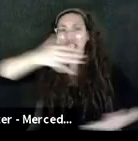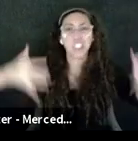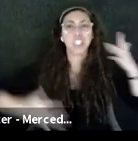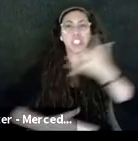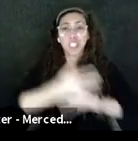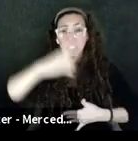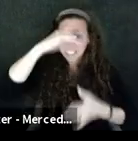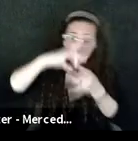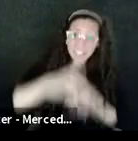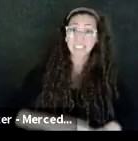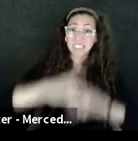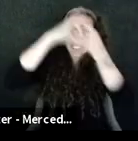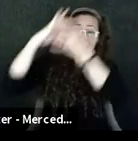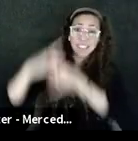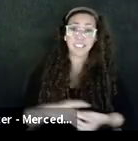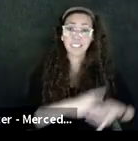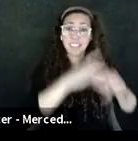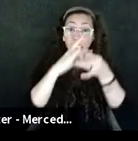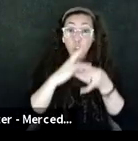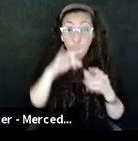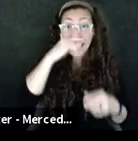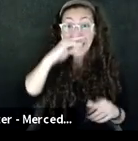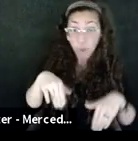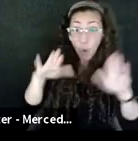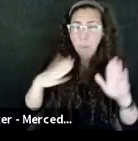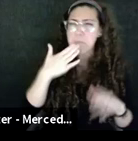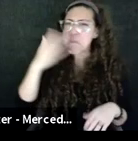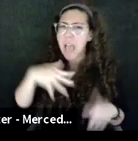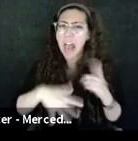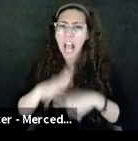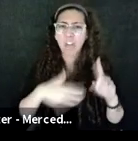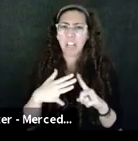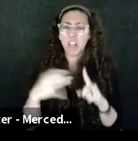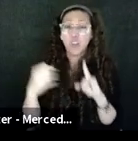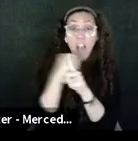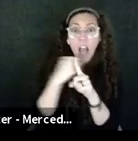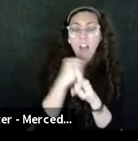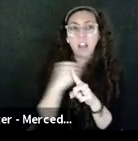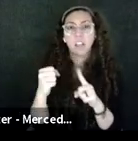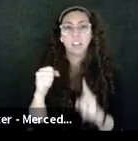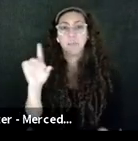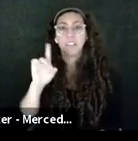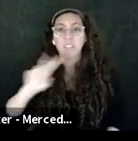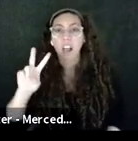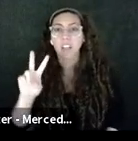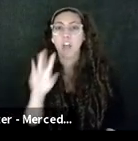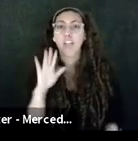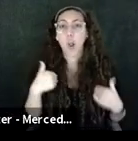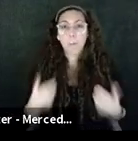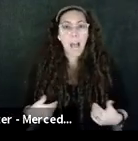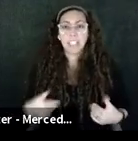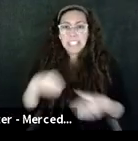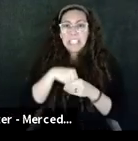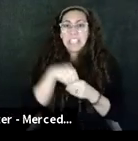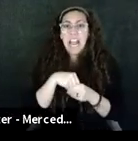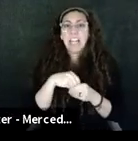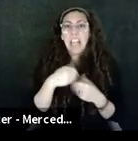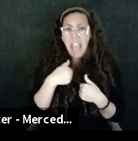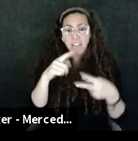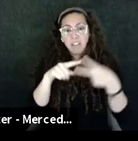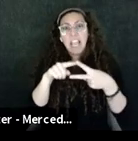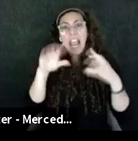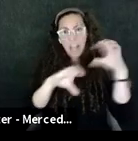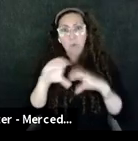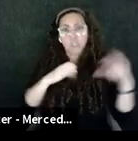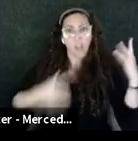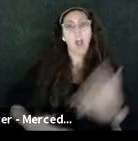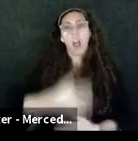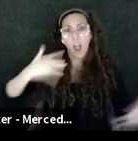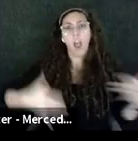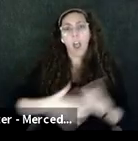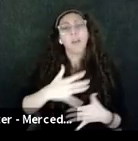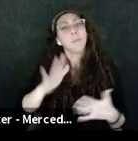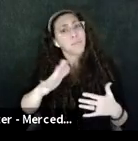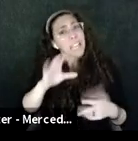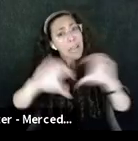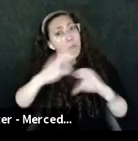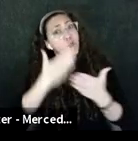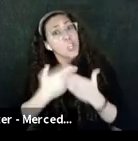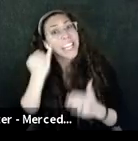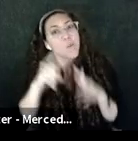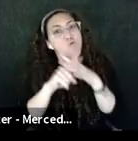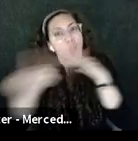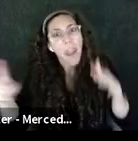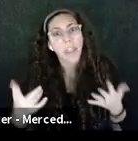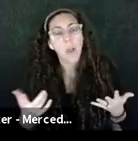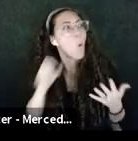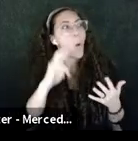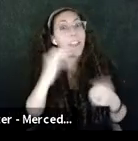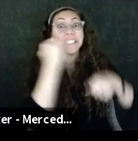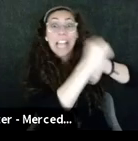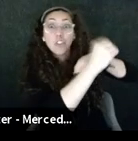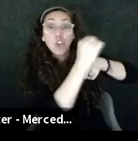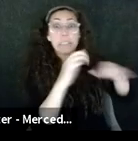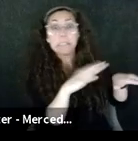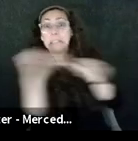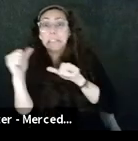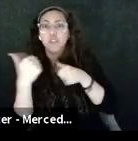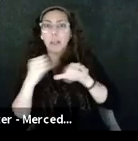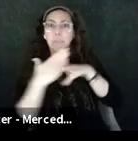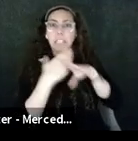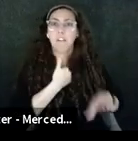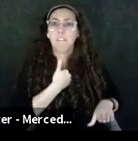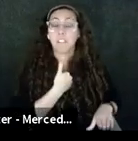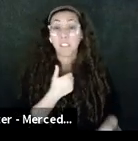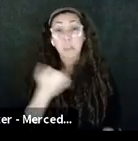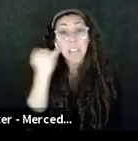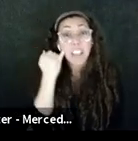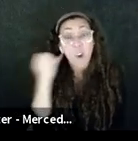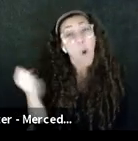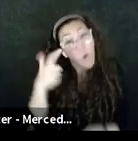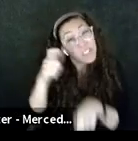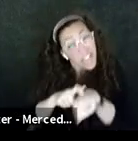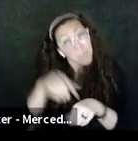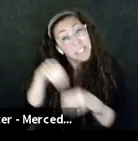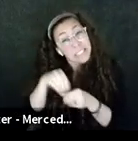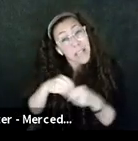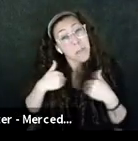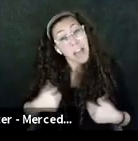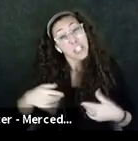Jason Williams: Really really violent situations. Their bodies were flooded with cortisol and adrenaline and those those chemicals are great when we need to run for our lives, but those chemicals are toxic and do lots of damage to not only our brains, but our entire bodies.